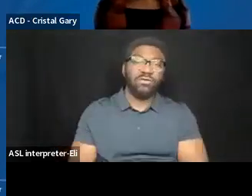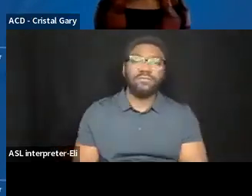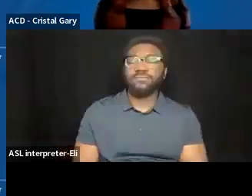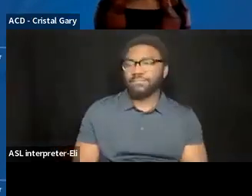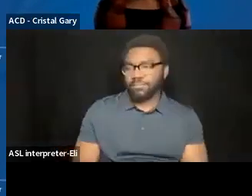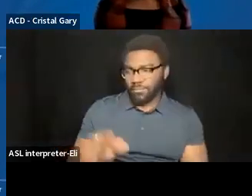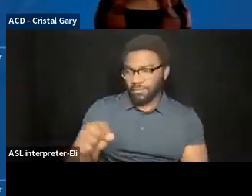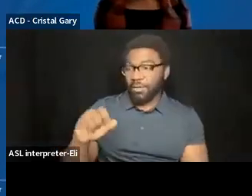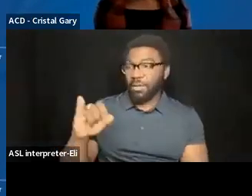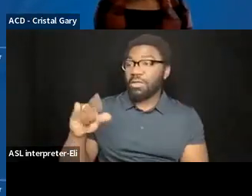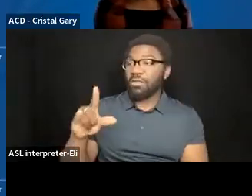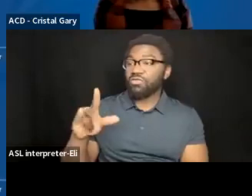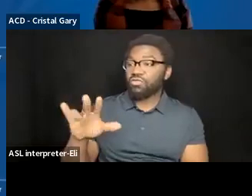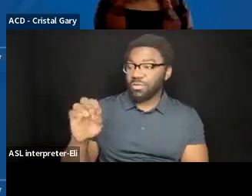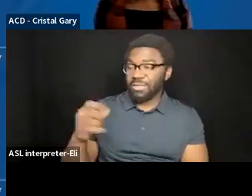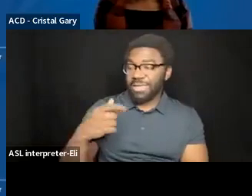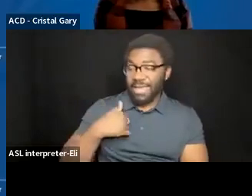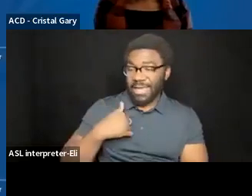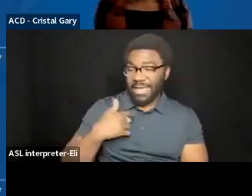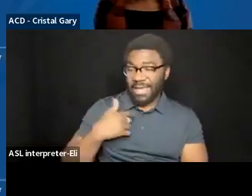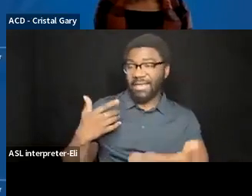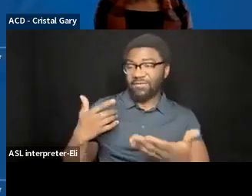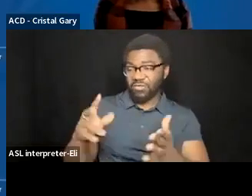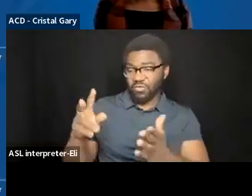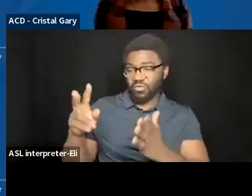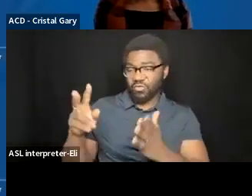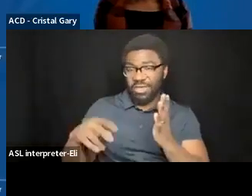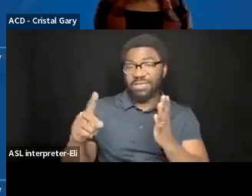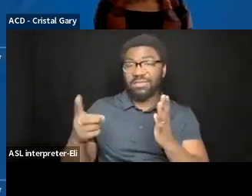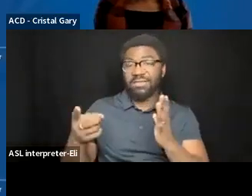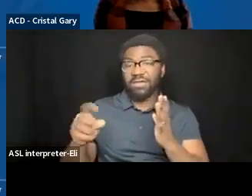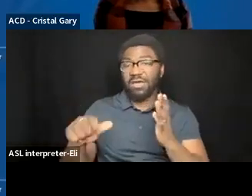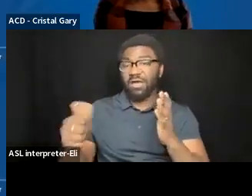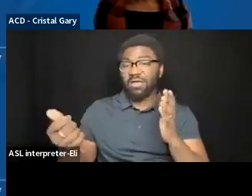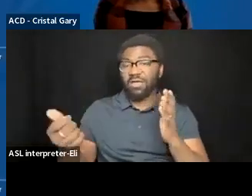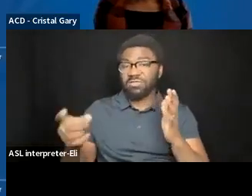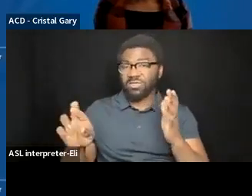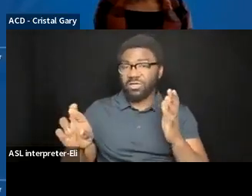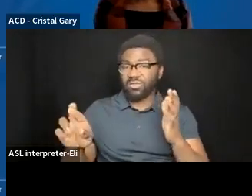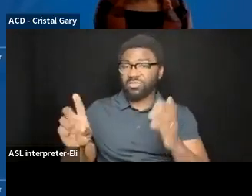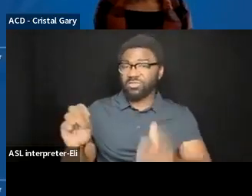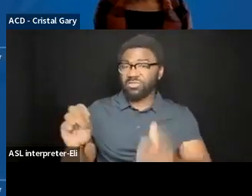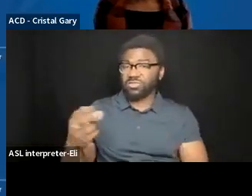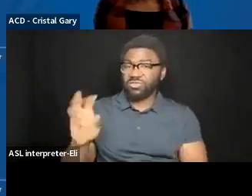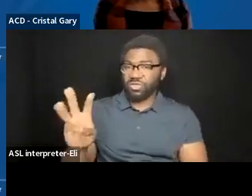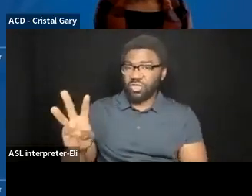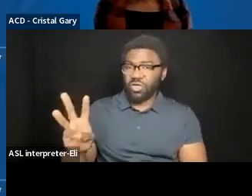So the other Dr. Shah, where is Dr. Shah? So there's two wonderful Dr. Shahs.